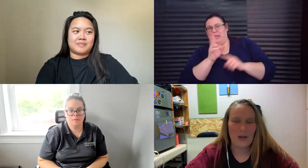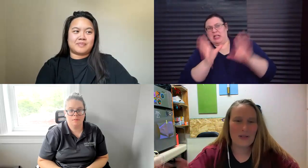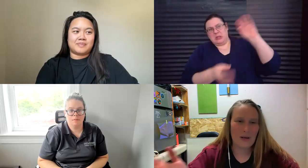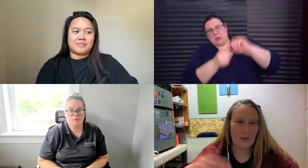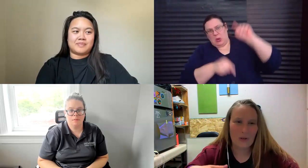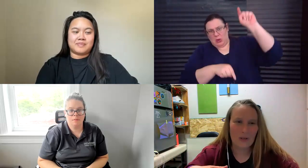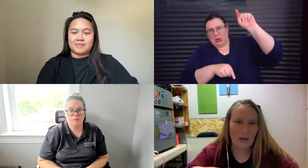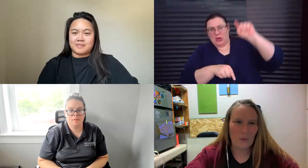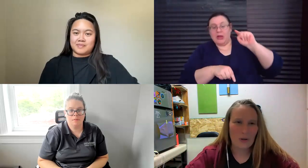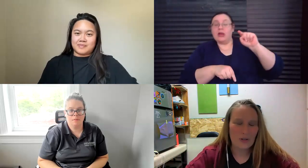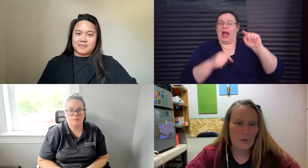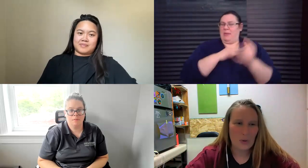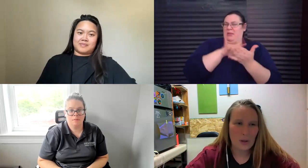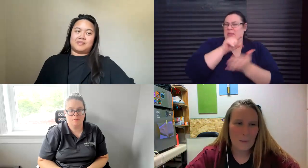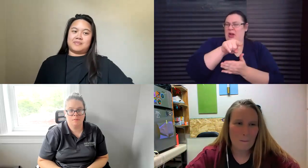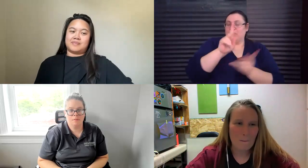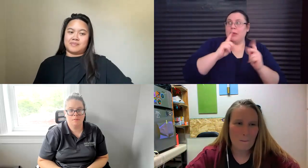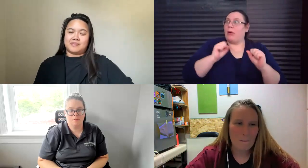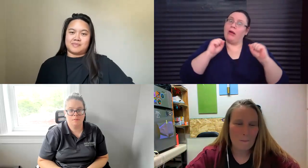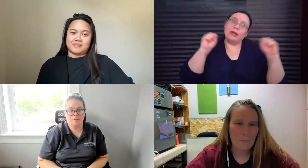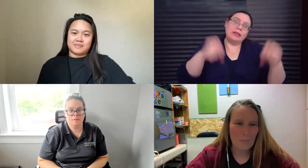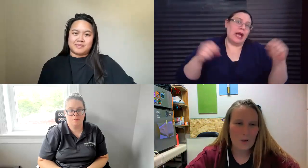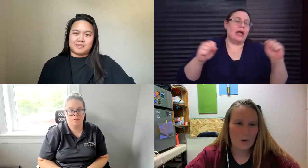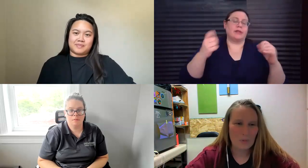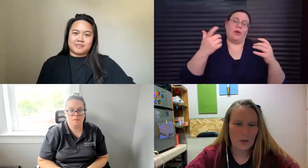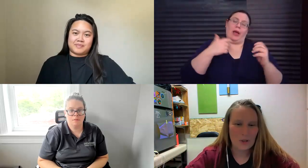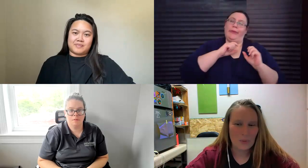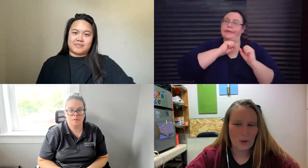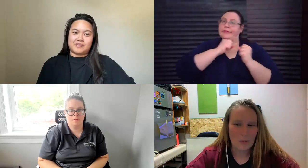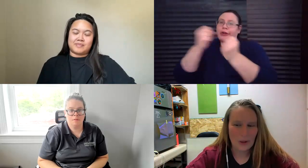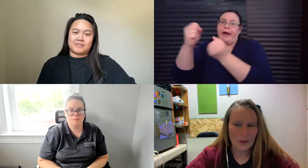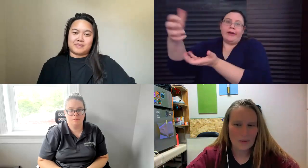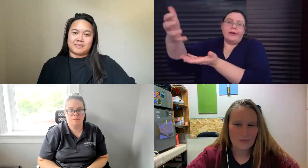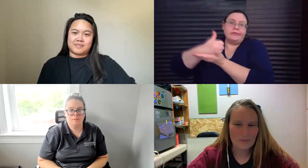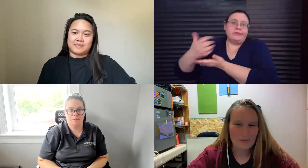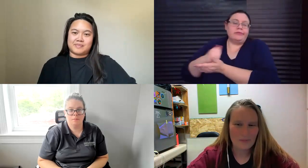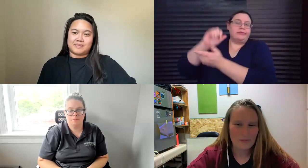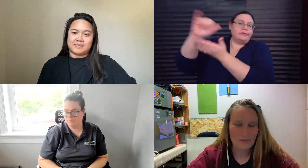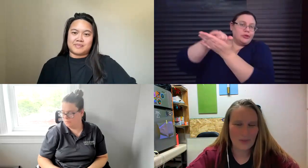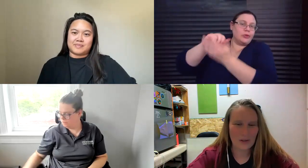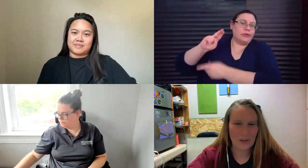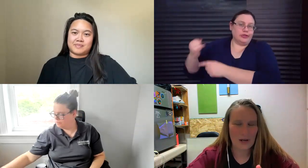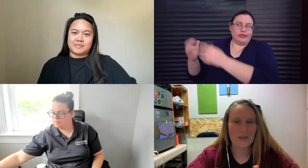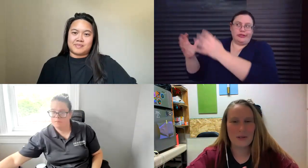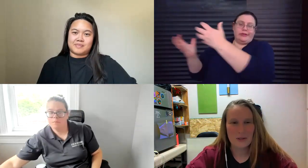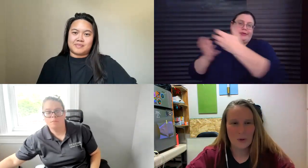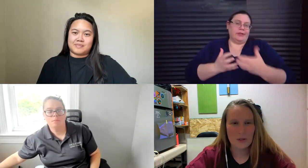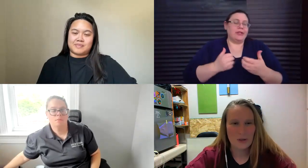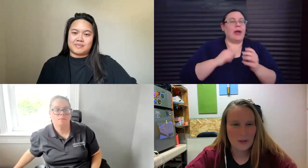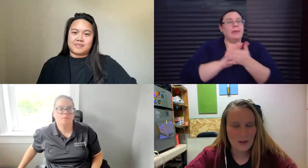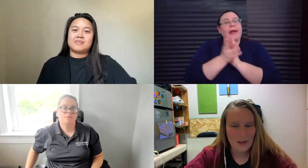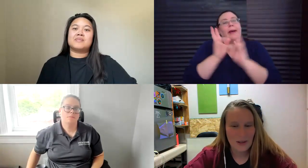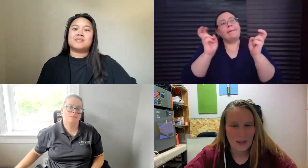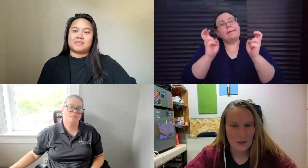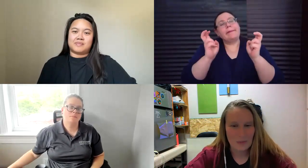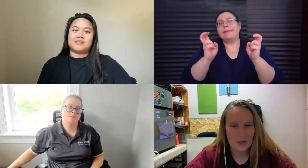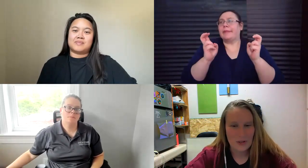So that's kind of what I want to I'm trying to become, like, a glass salesperson just